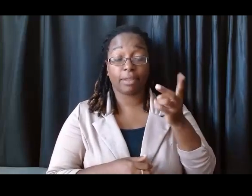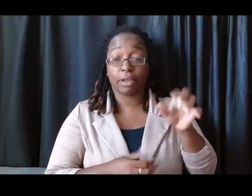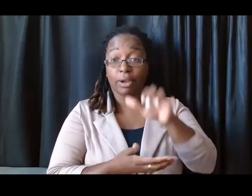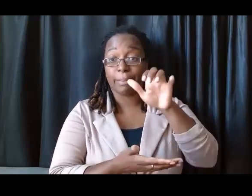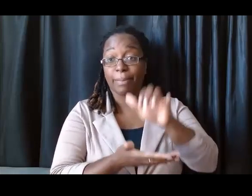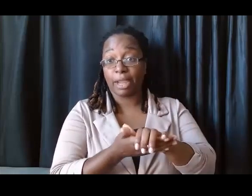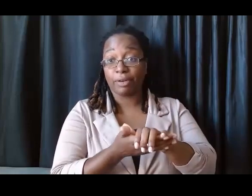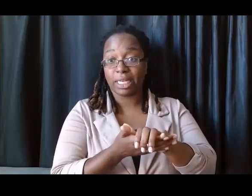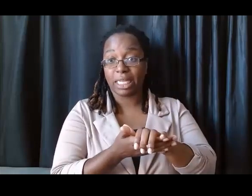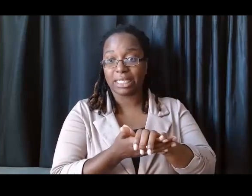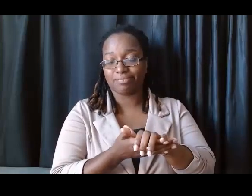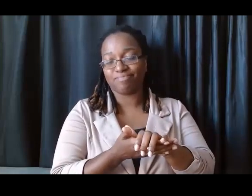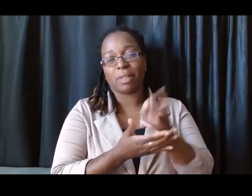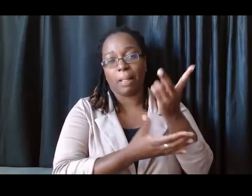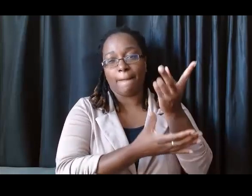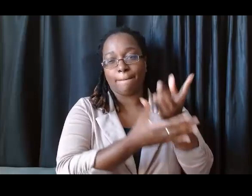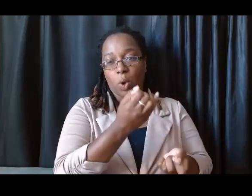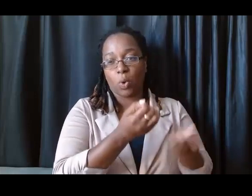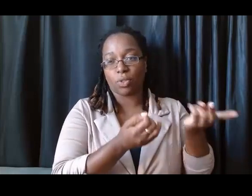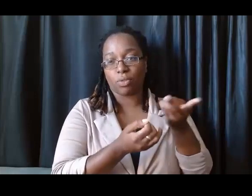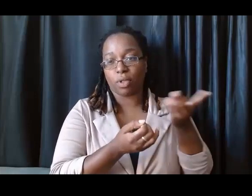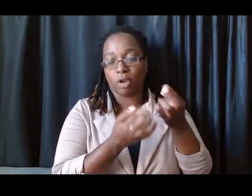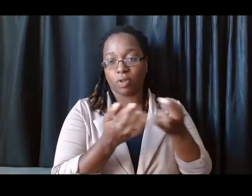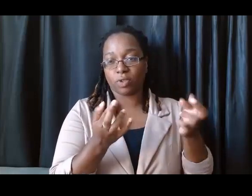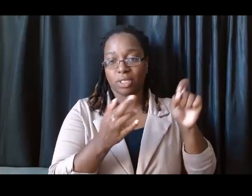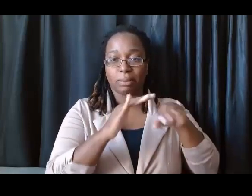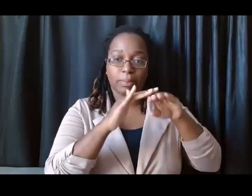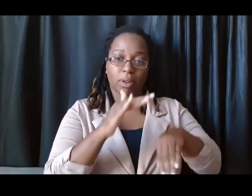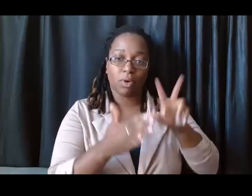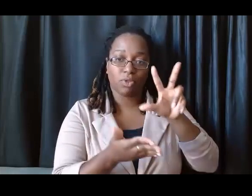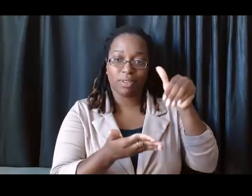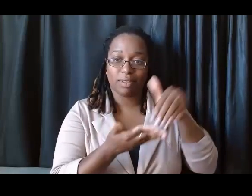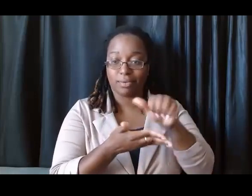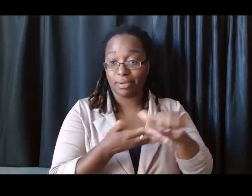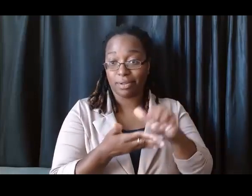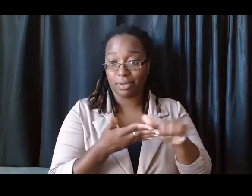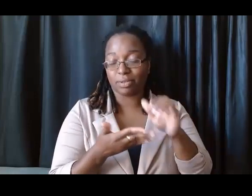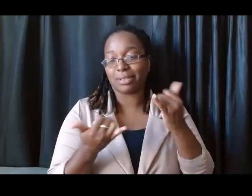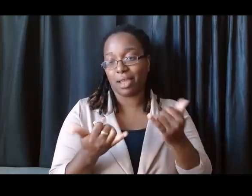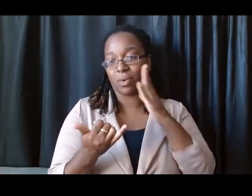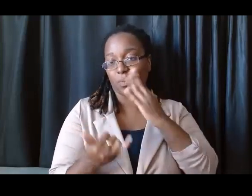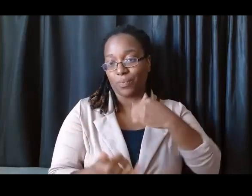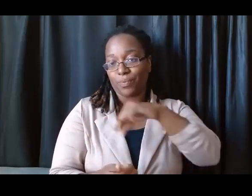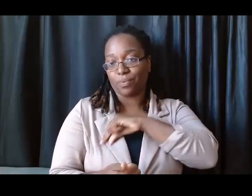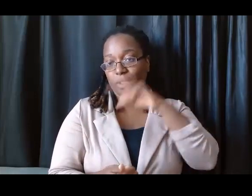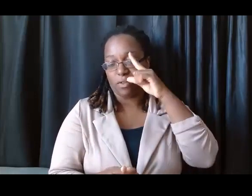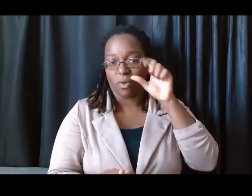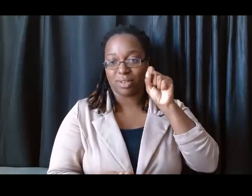the countable resources must be below $3,000 to be eligible for SSI. So that's what I mean by low resources.